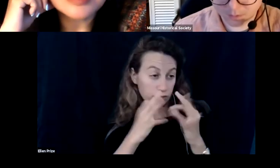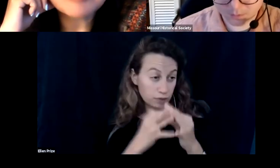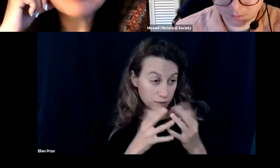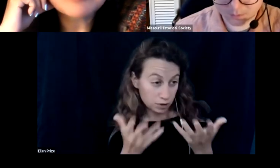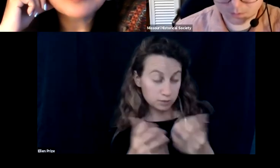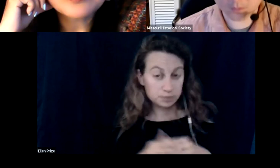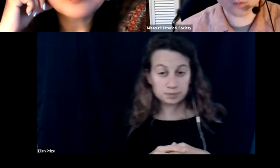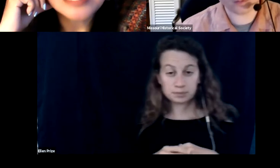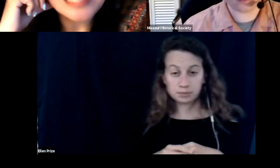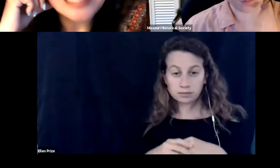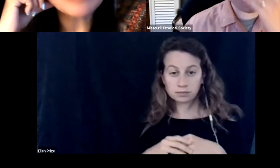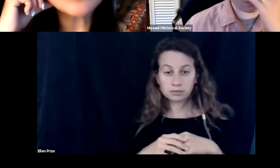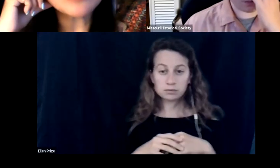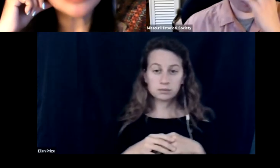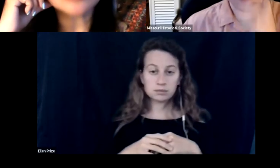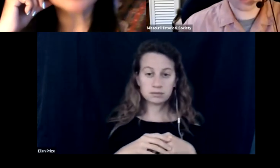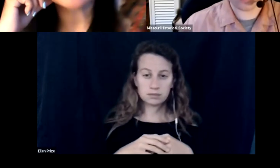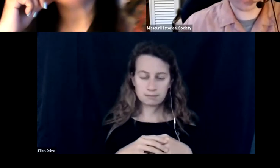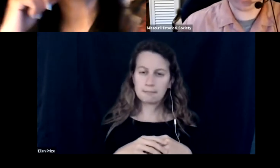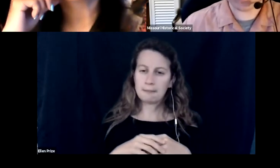History Museum is putting on a program on black history and